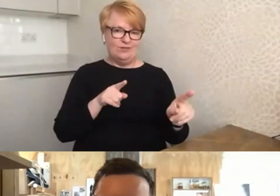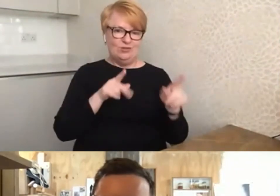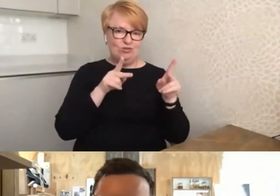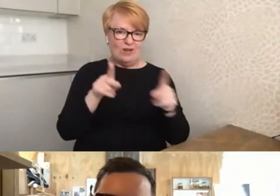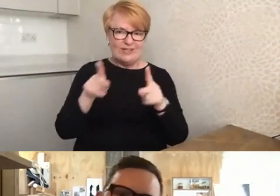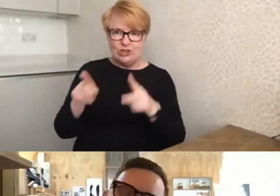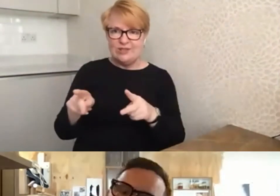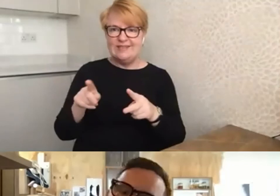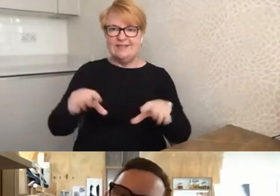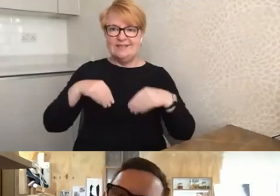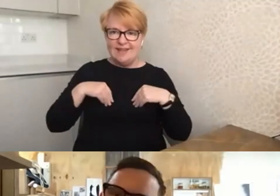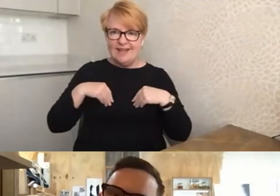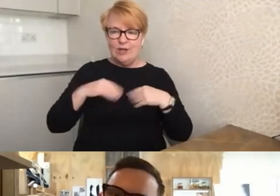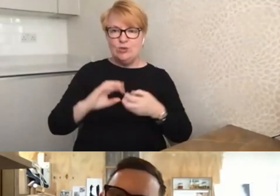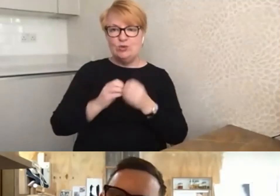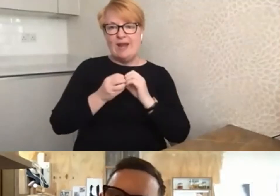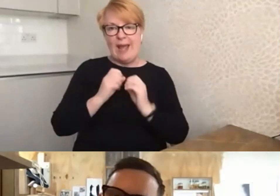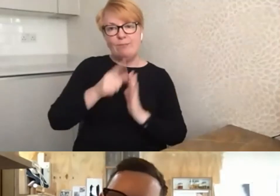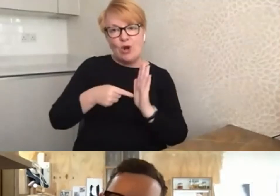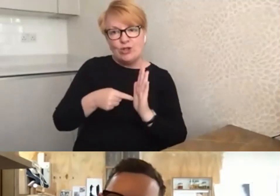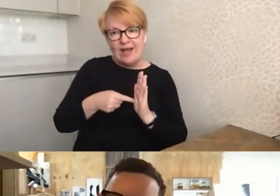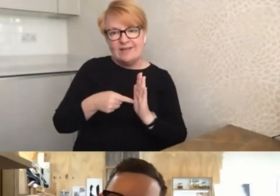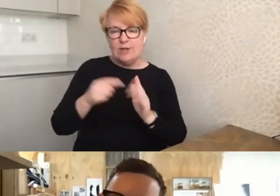these types of projects and challenge the roles embedded within these projects.